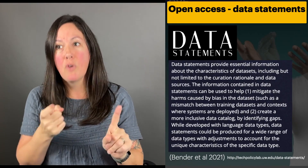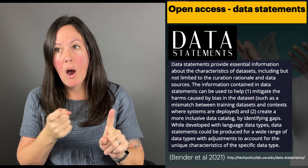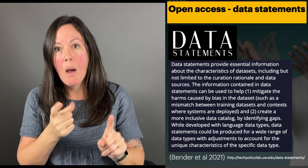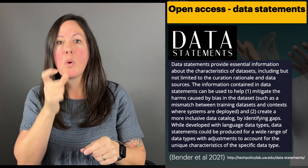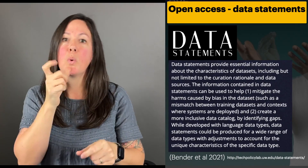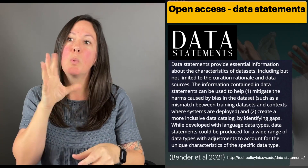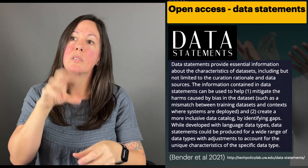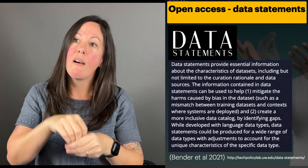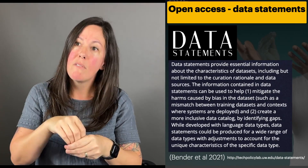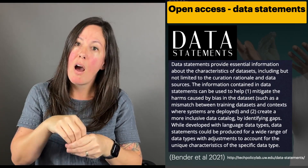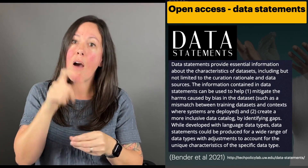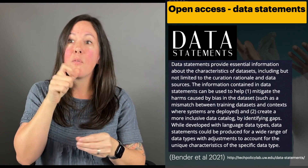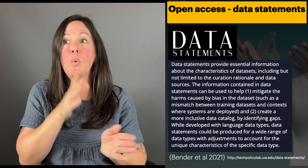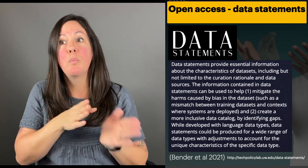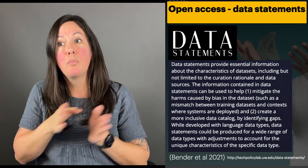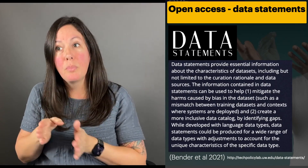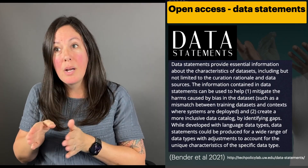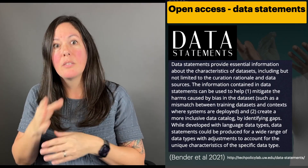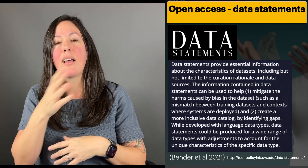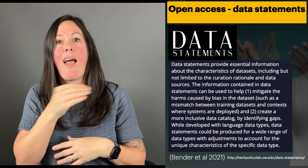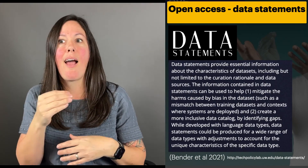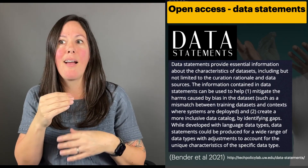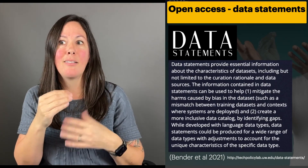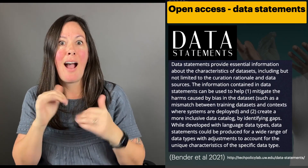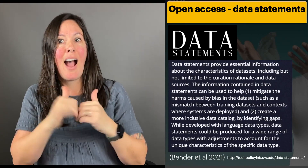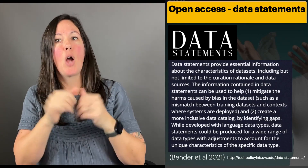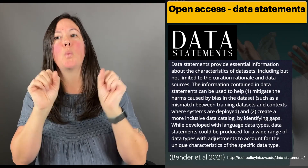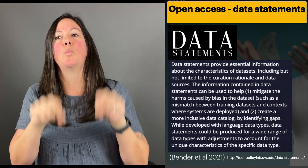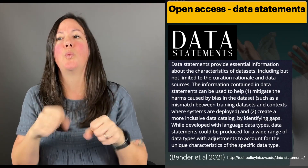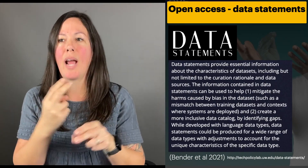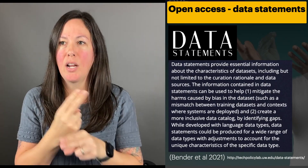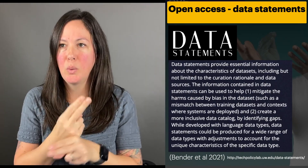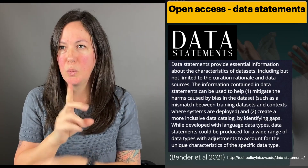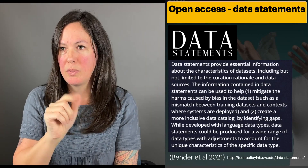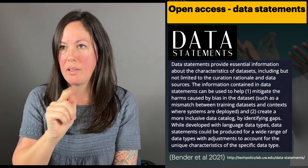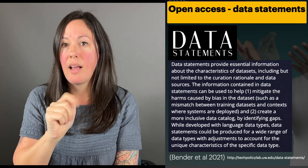that data in different ways one way to mitigate that is to use these kinds of